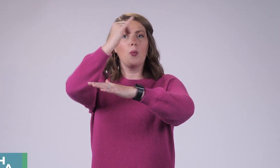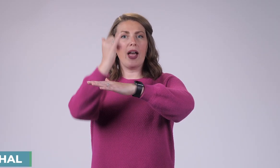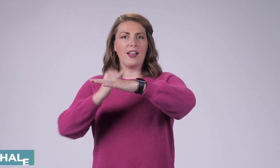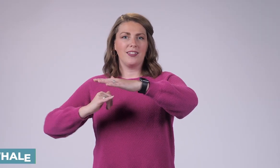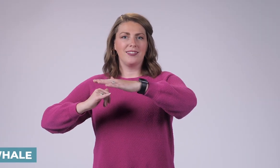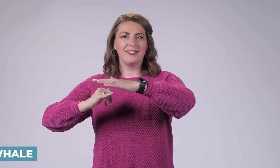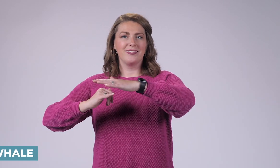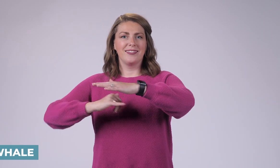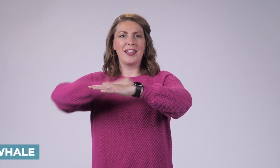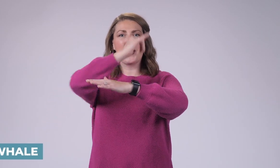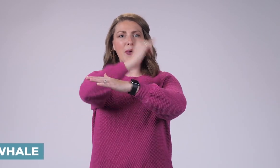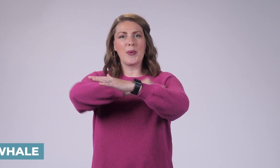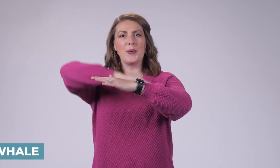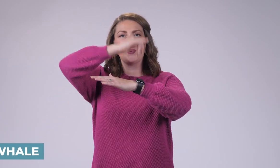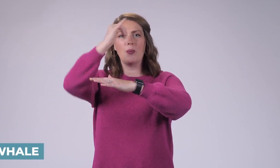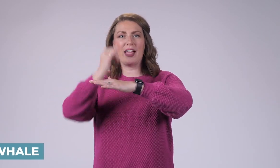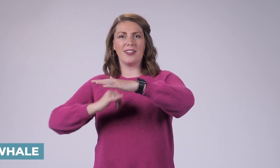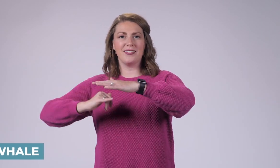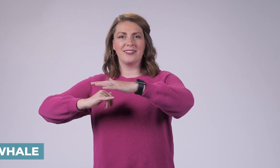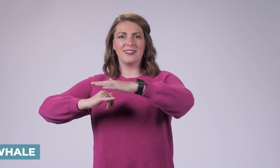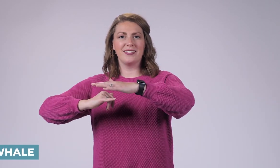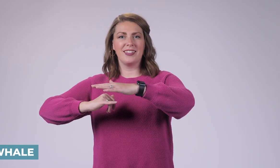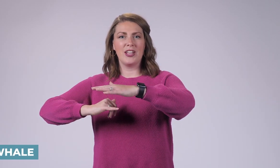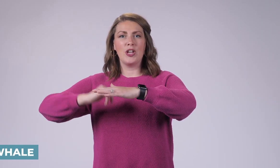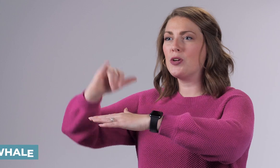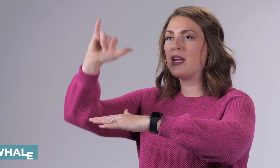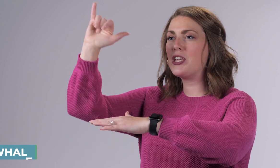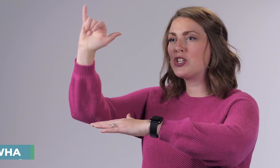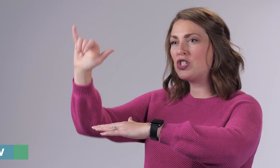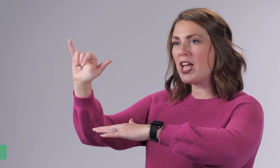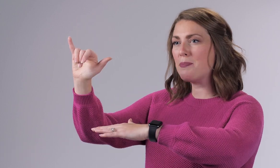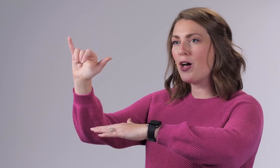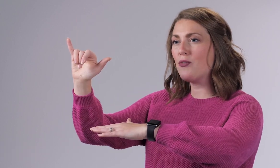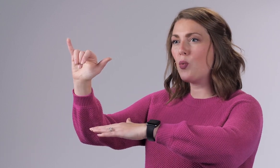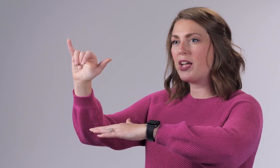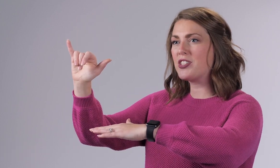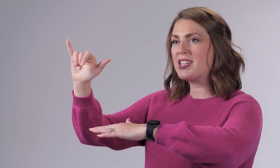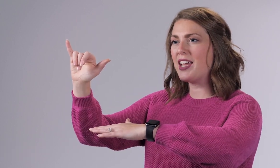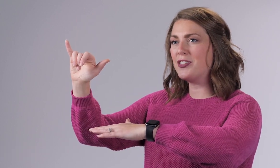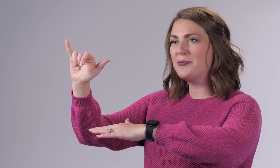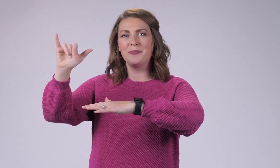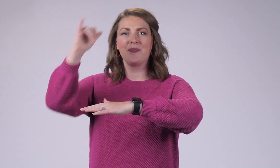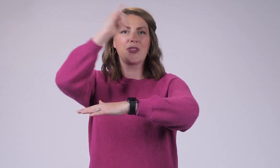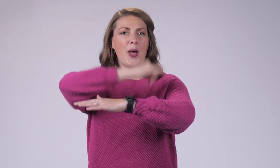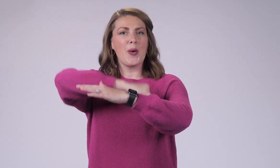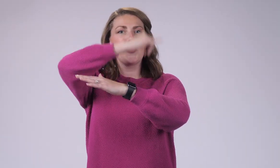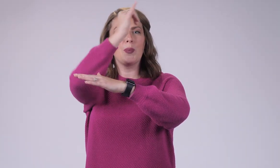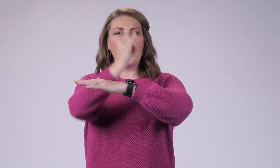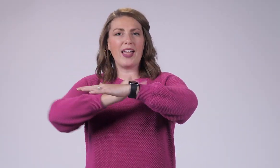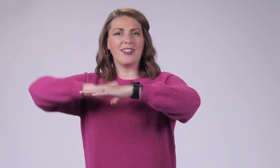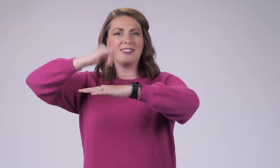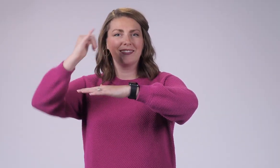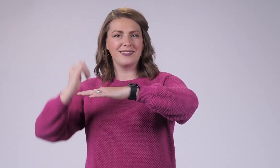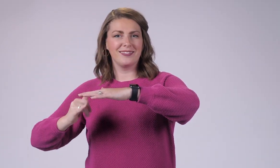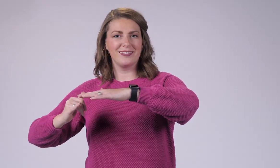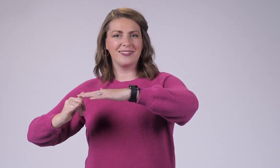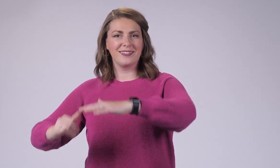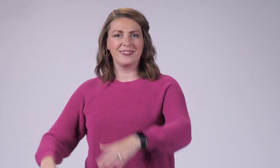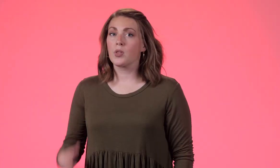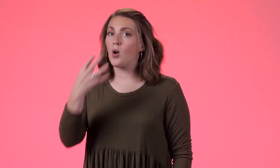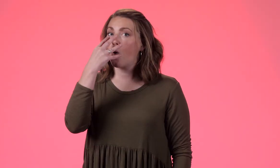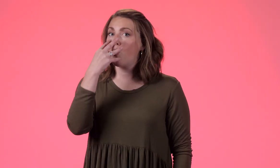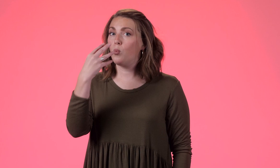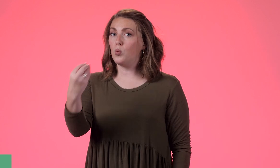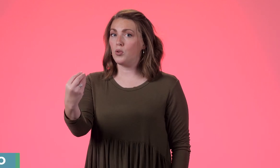'Whale, whale', you're making the shape of a whale's tail 'whale'. 'Wolf,